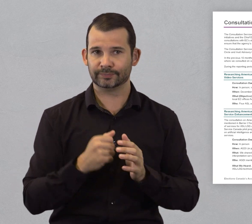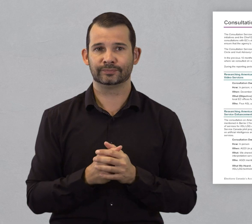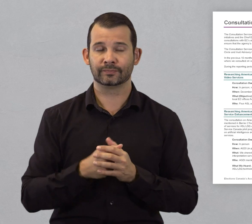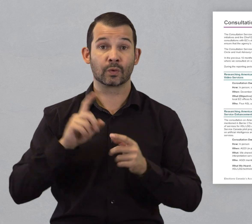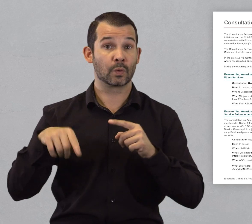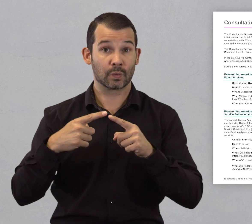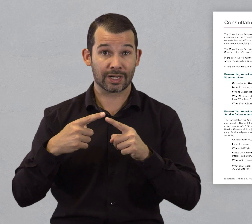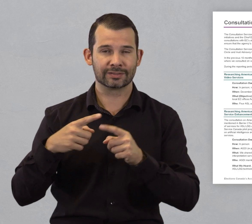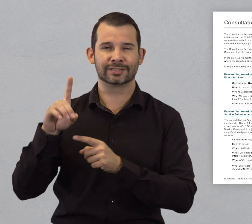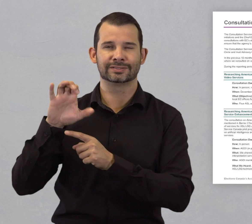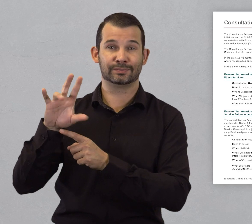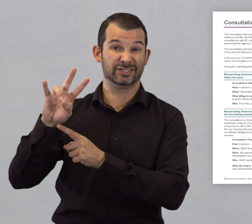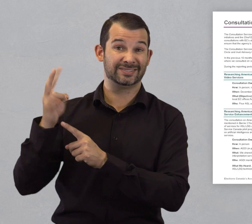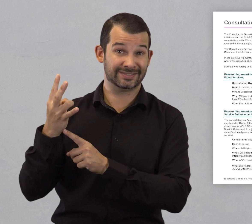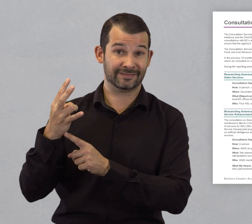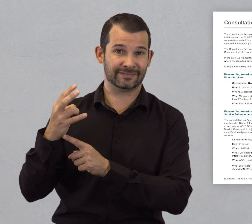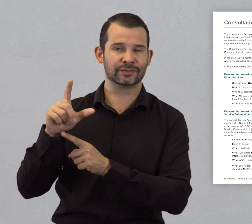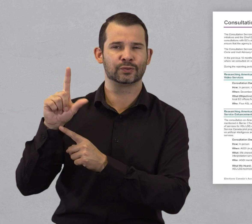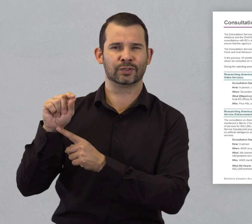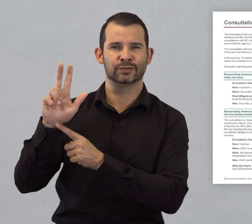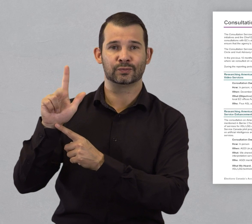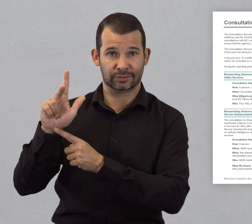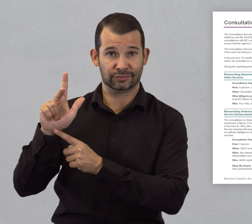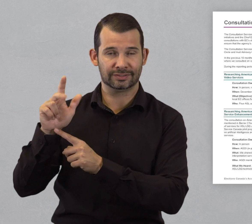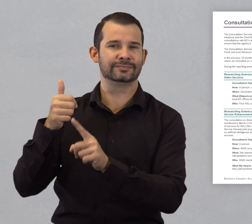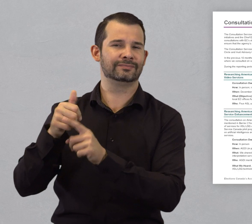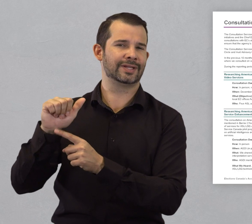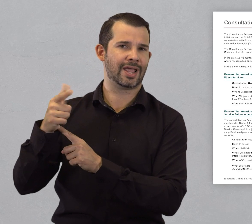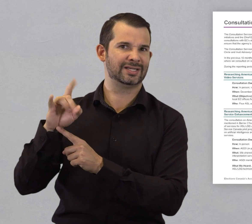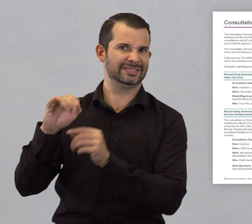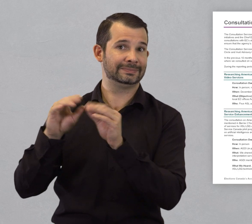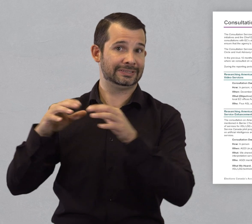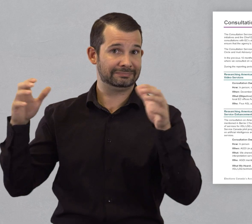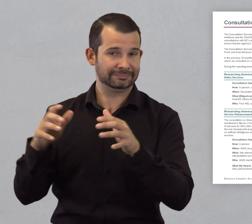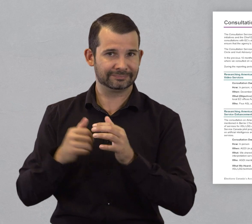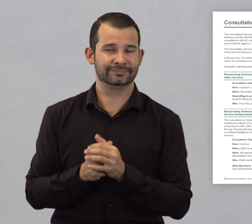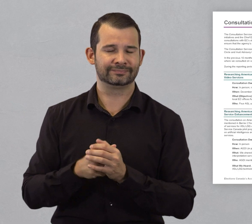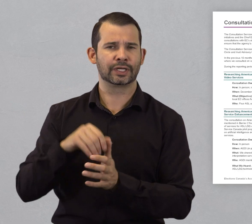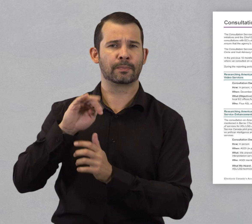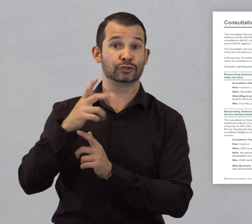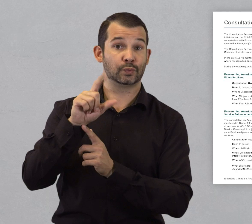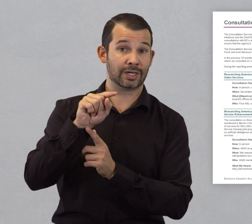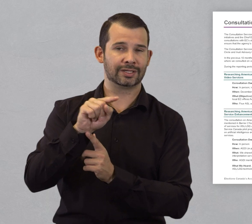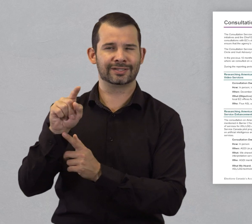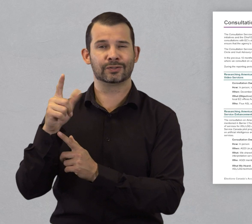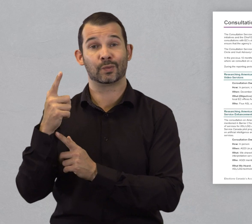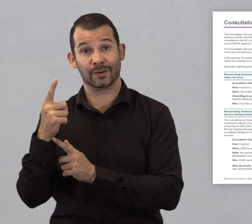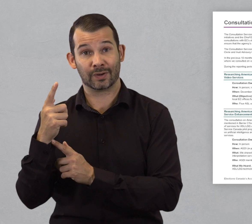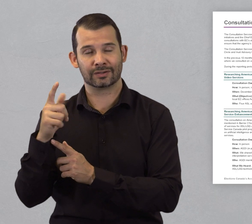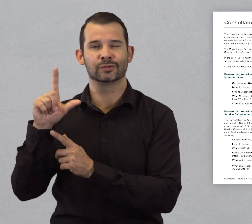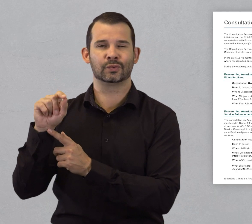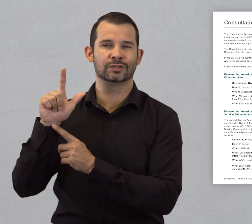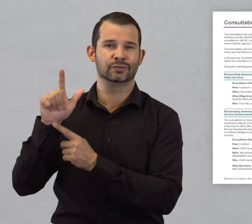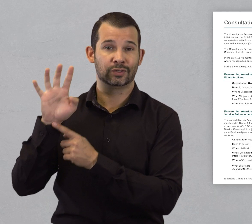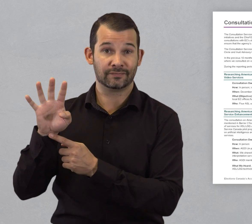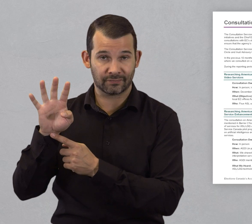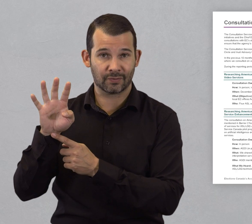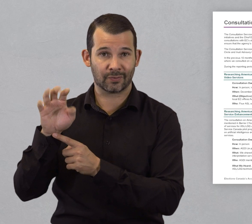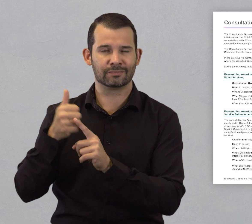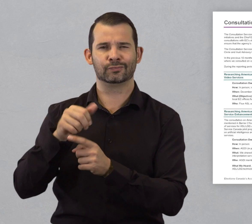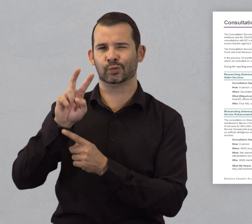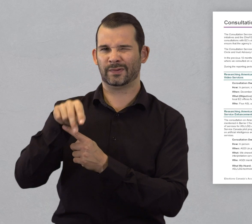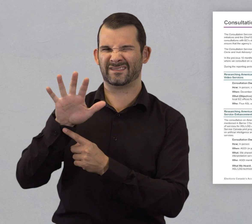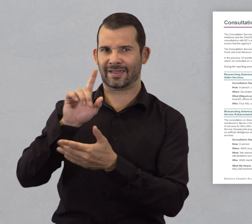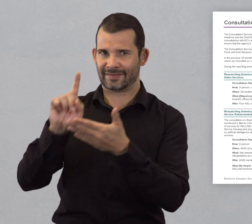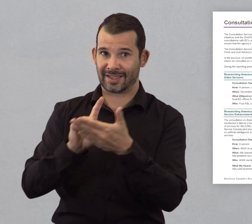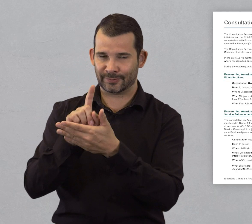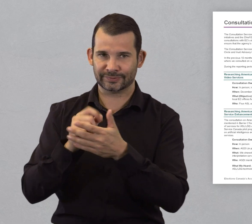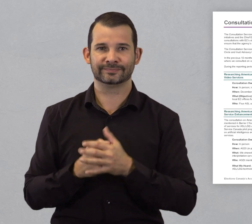When: December 7, 2023 (AGDI meeting); March 20–21, 2024; 2.5 hours